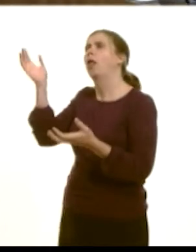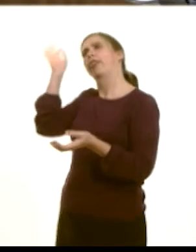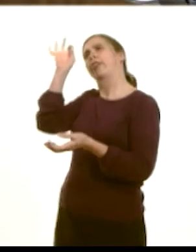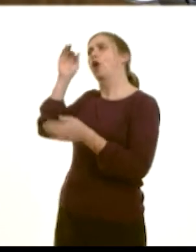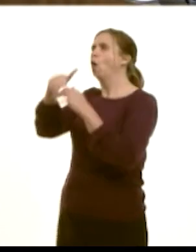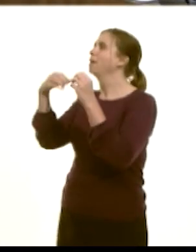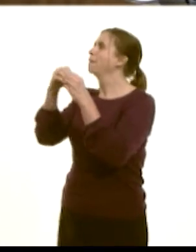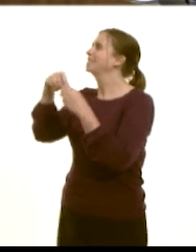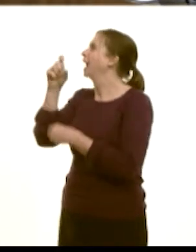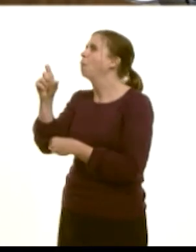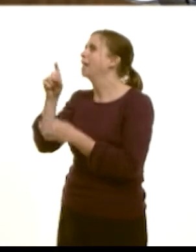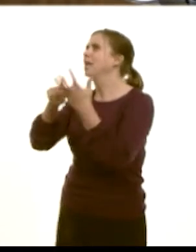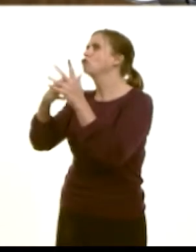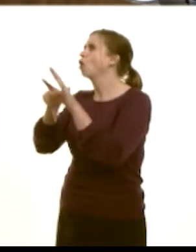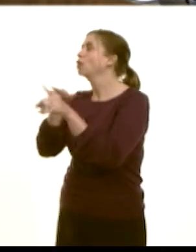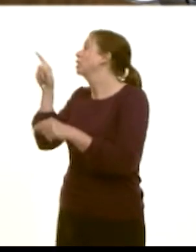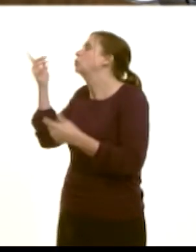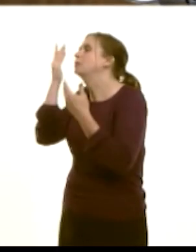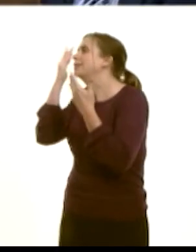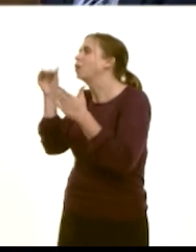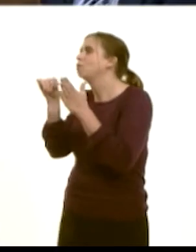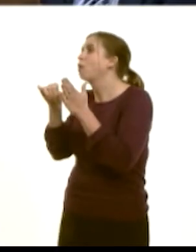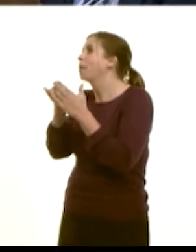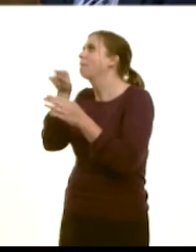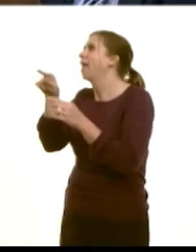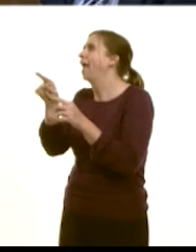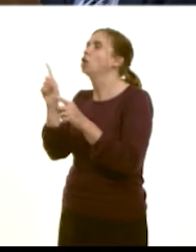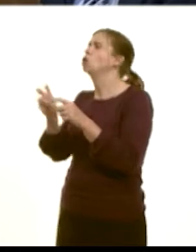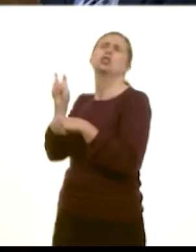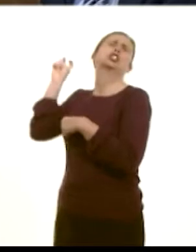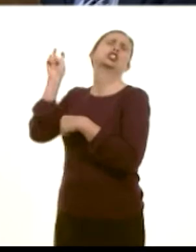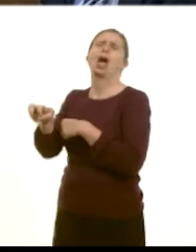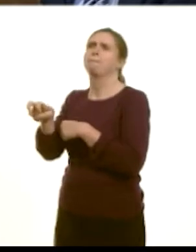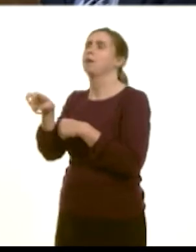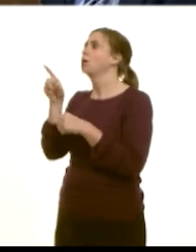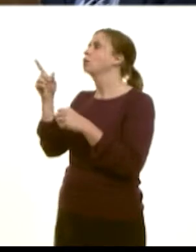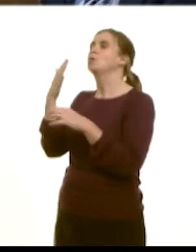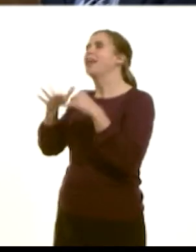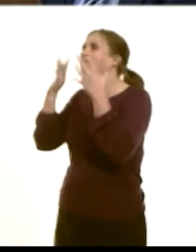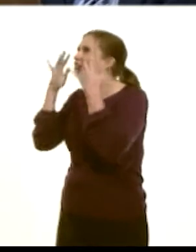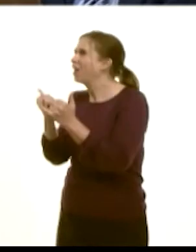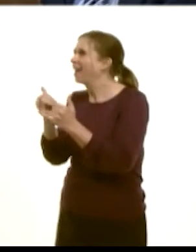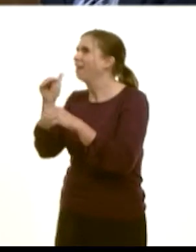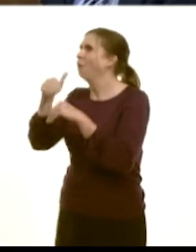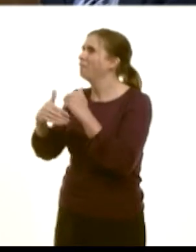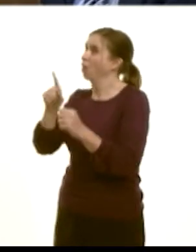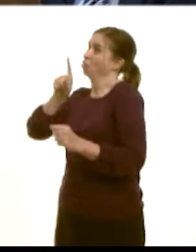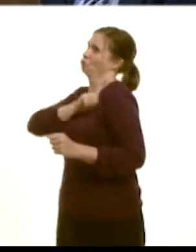He did not understand that it was a short-term problem; he just leapt in, a bull at a gate as ever, without checking the circumstances.